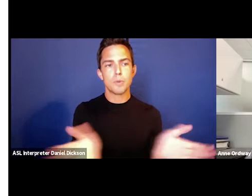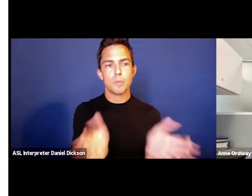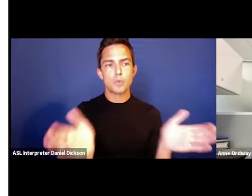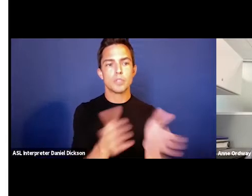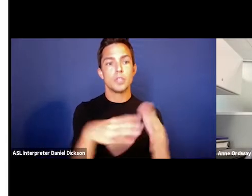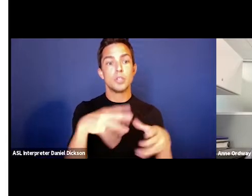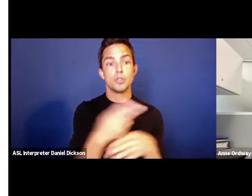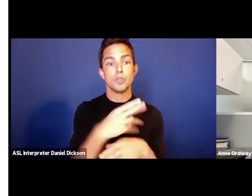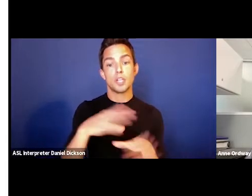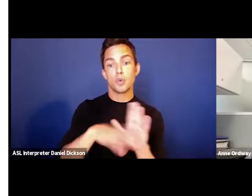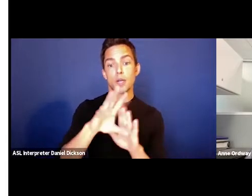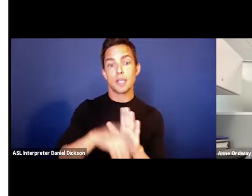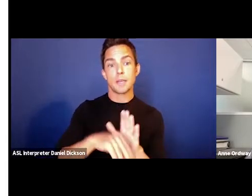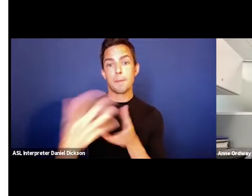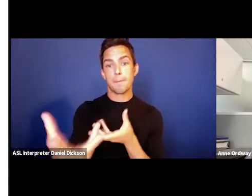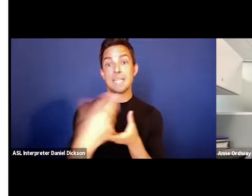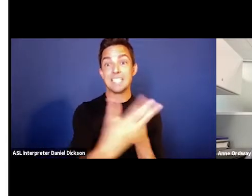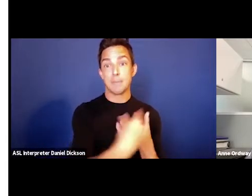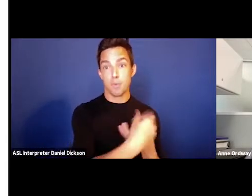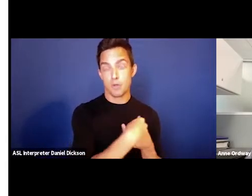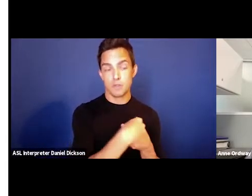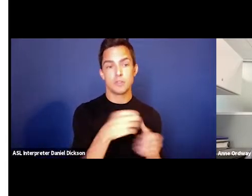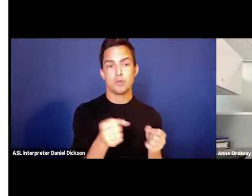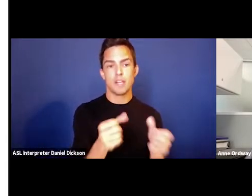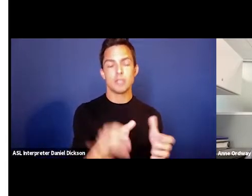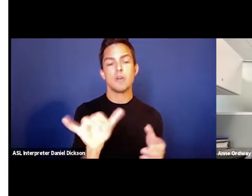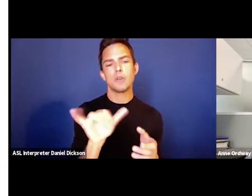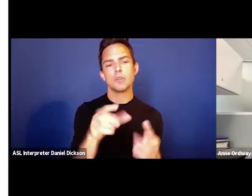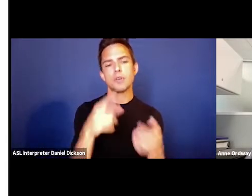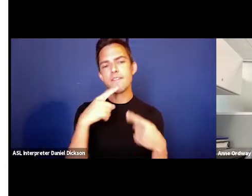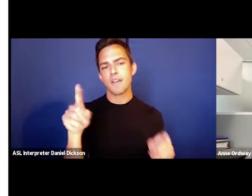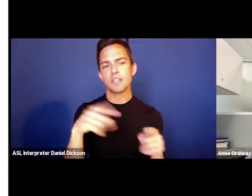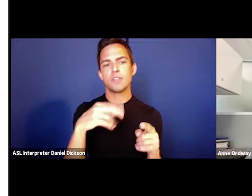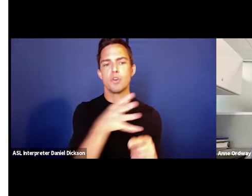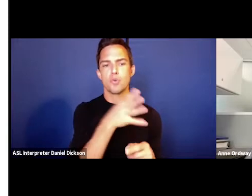curriculum development strategies and studied effective role service delivery strategies within